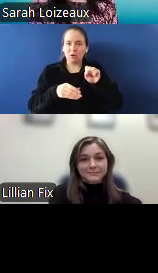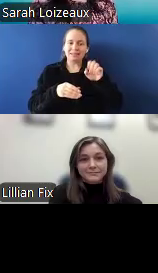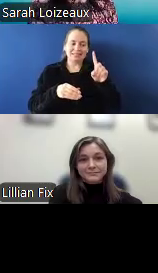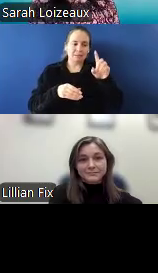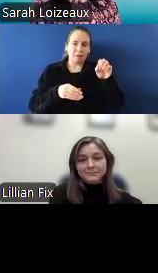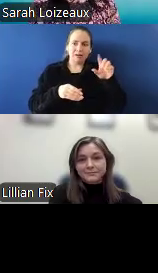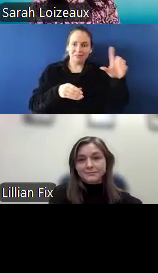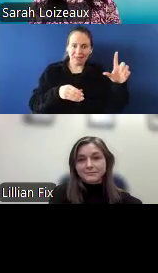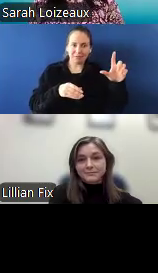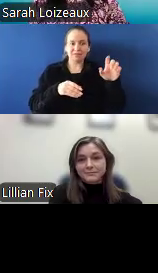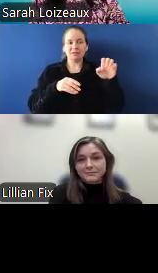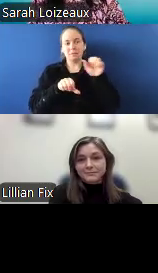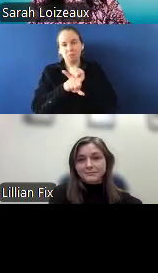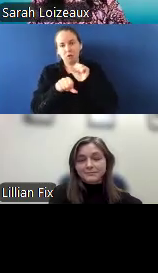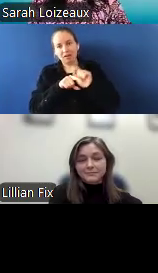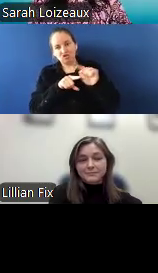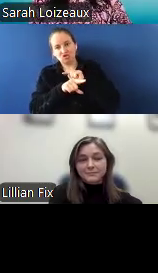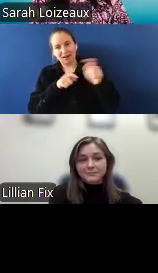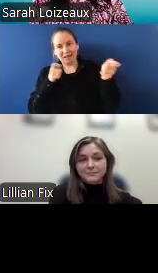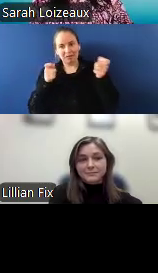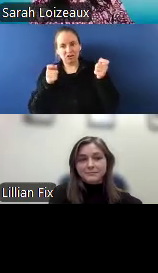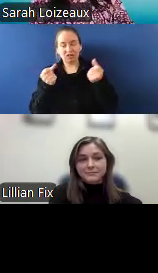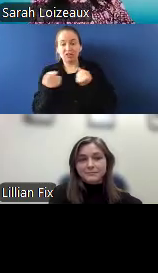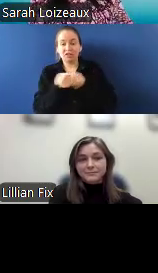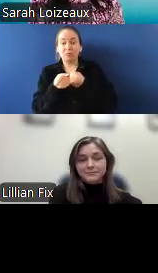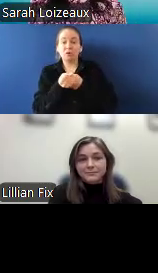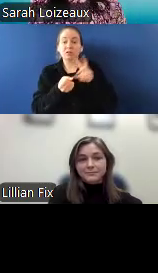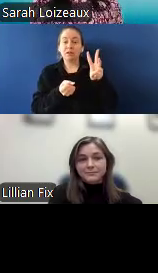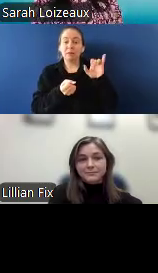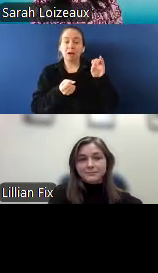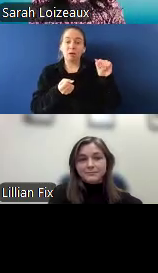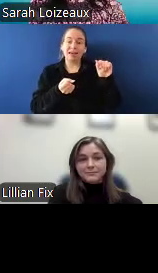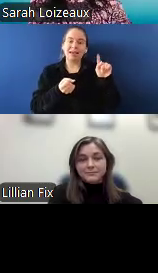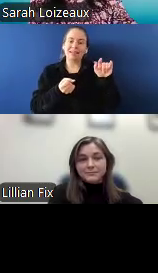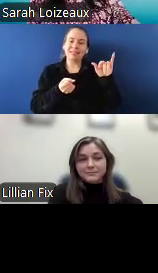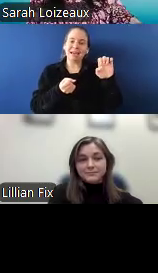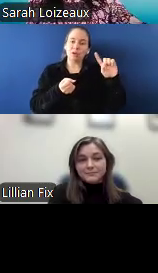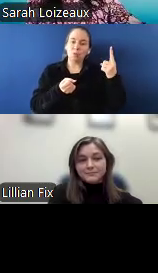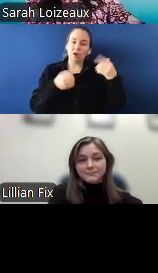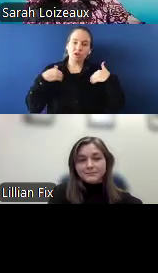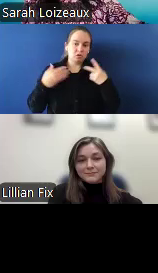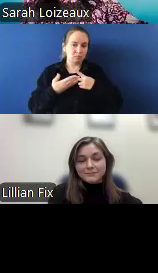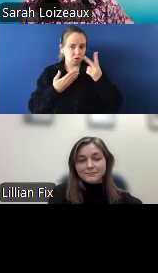she supports WIOA Title I youth programs. Her expertise in public policy and workforce research